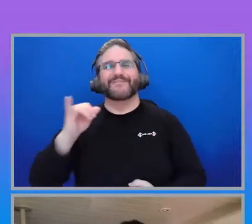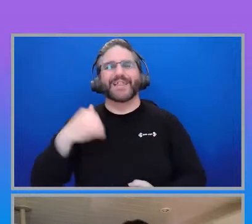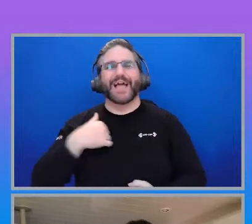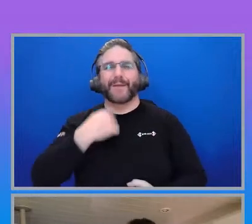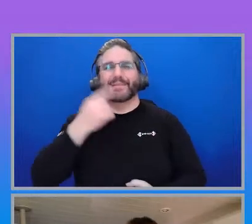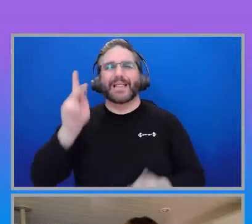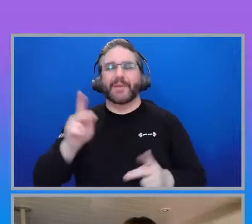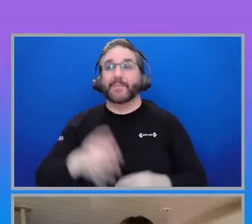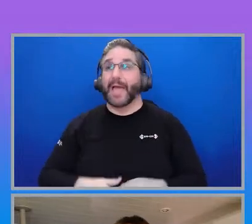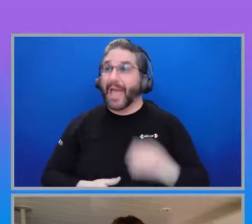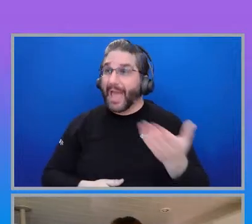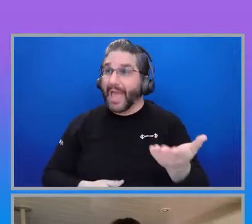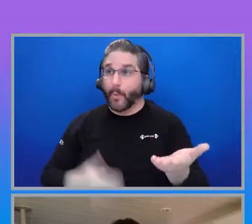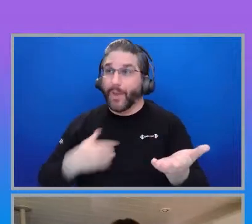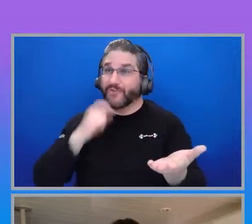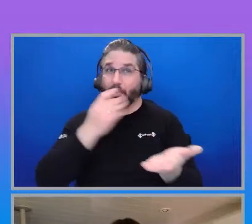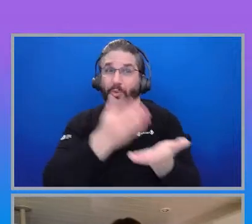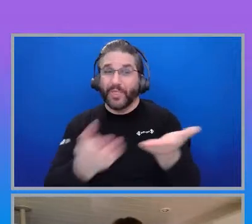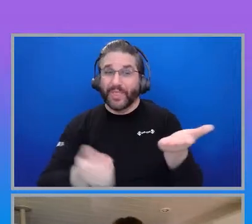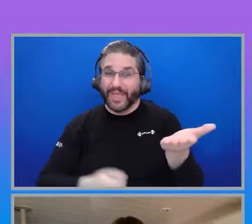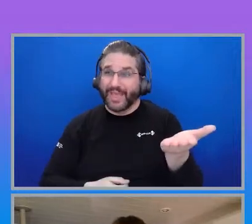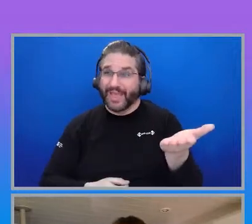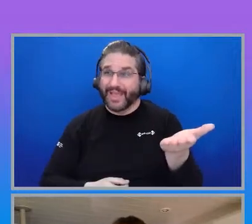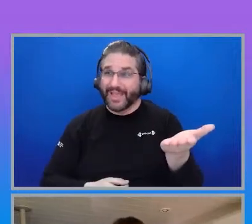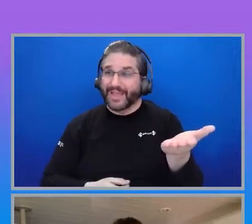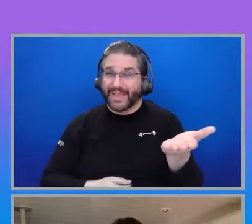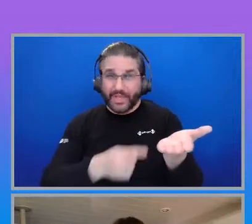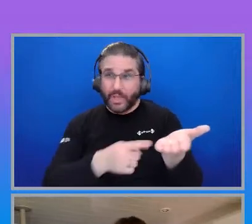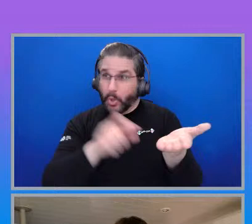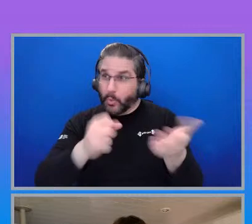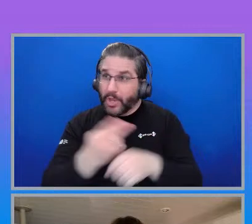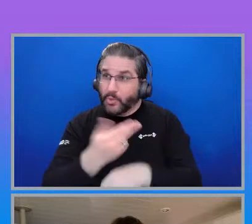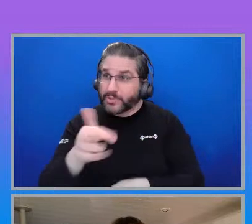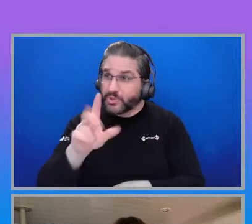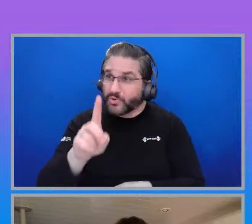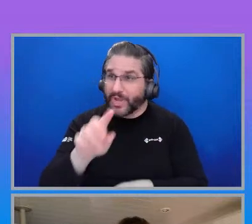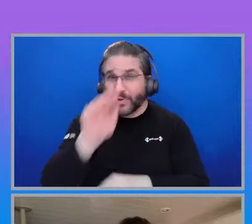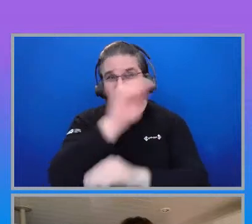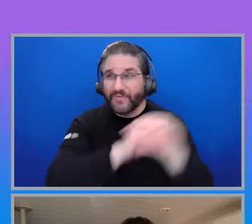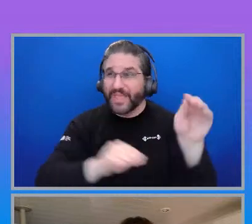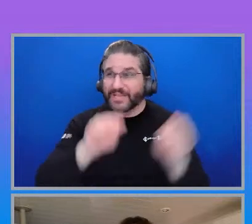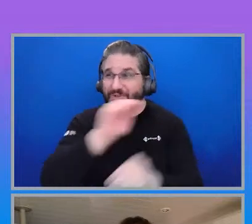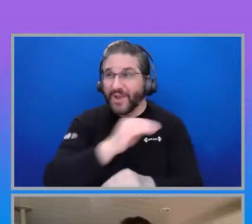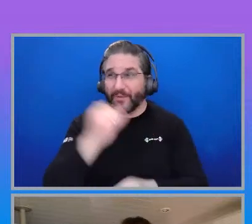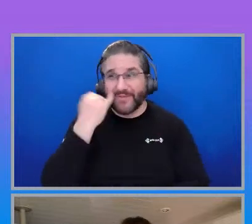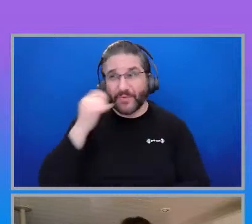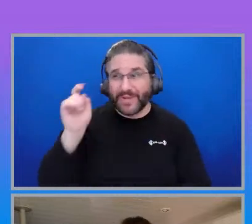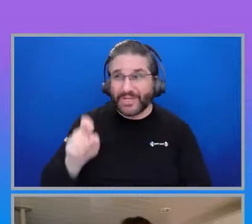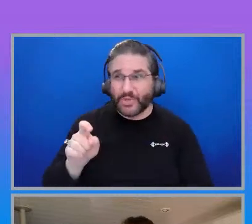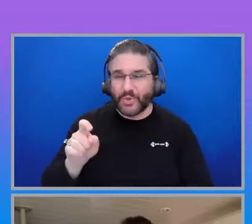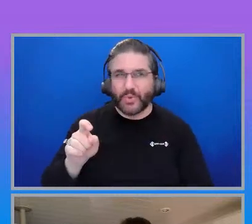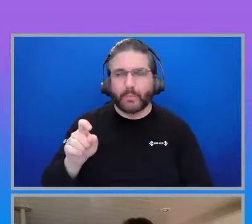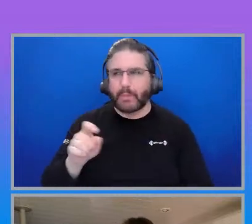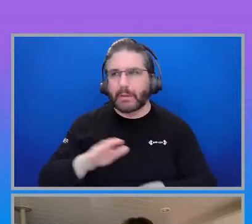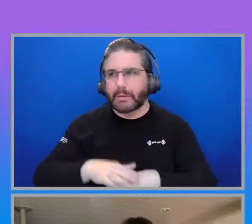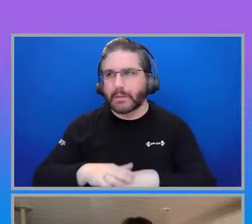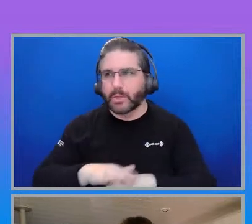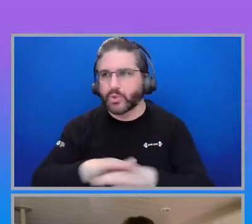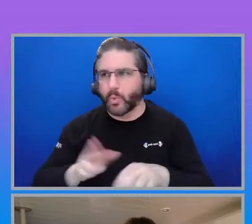people, hey, here's a really cool thing. You can, you know, use grid to move things around